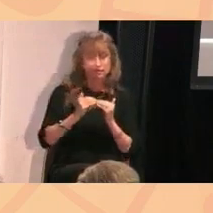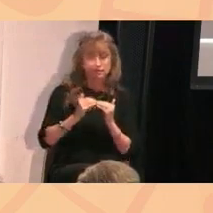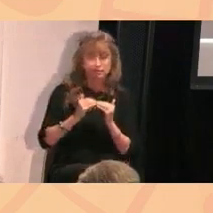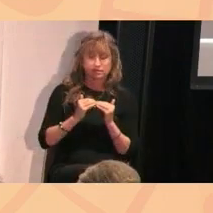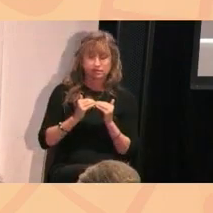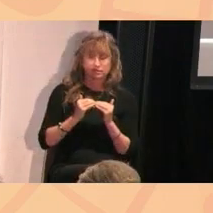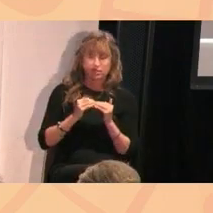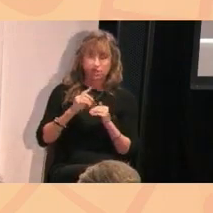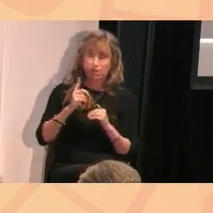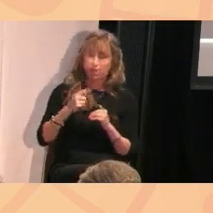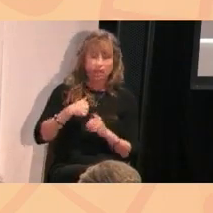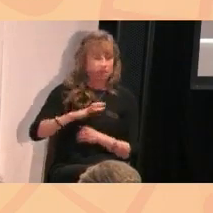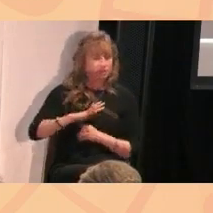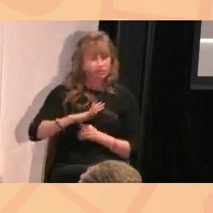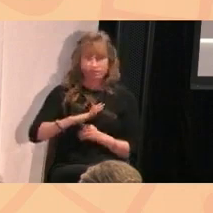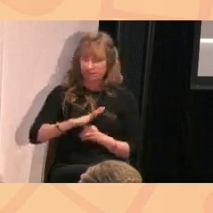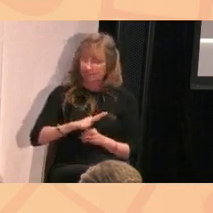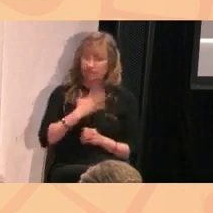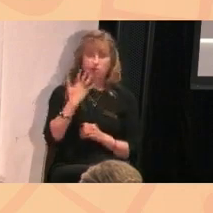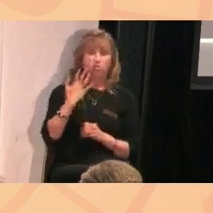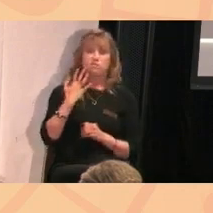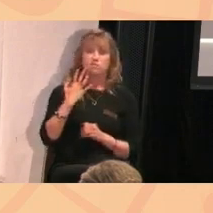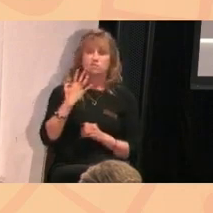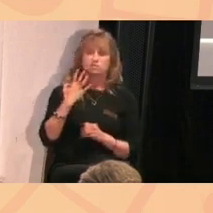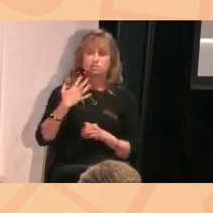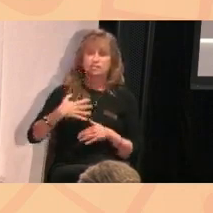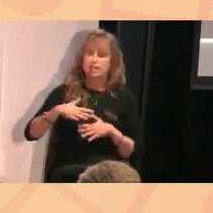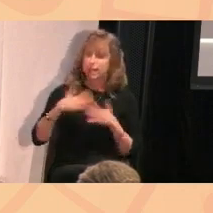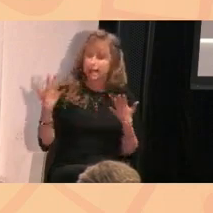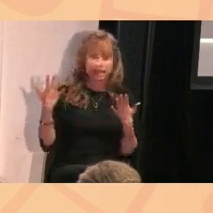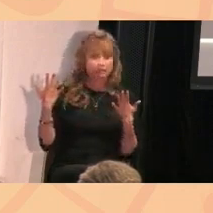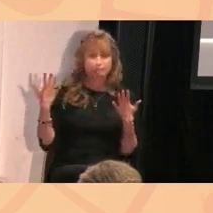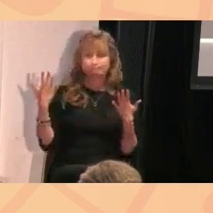we can't afford that or anything else. Everyone was paid a fair price.